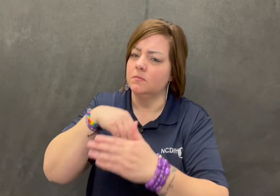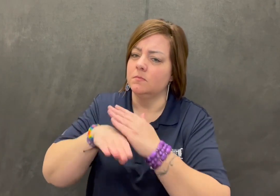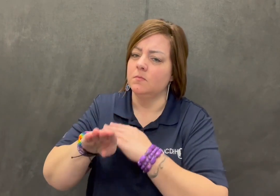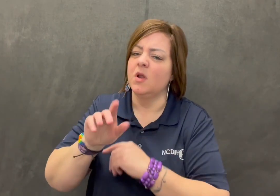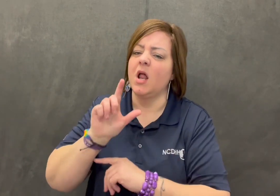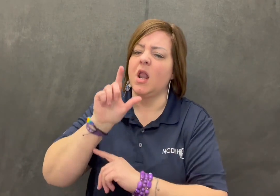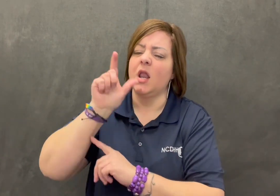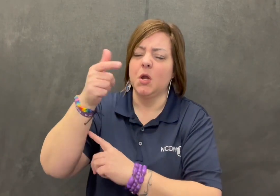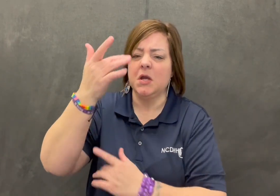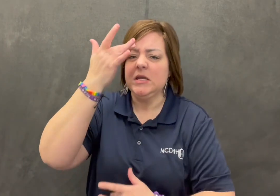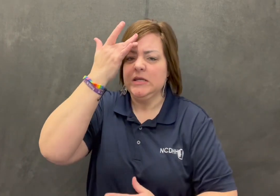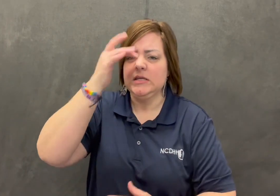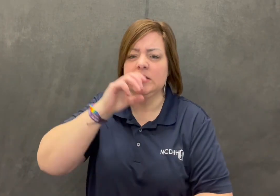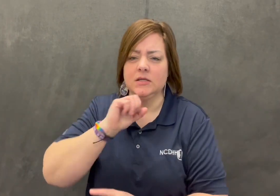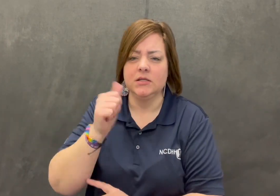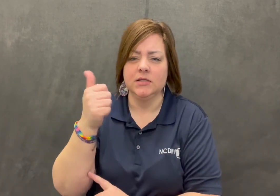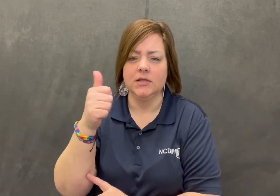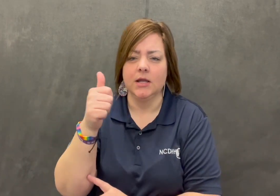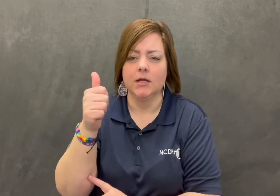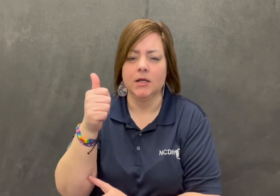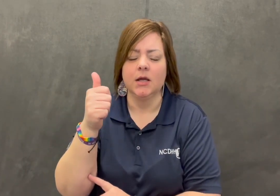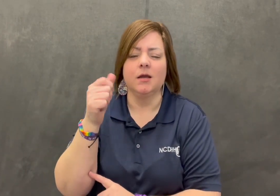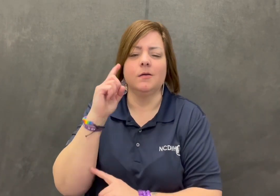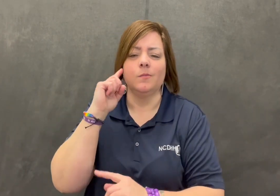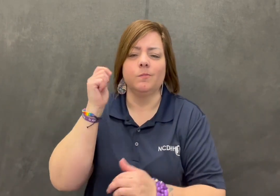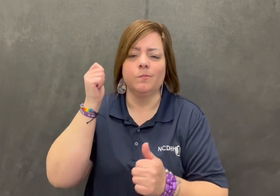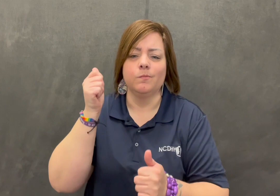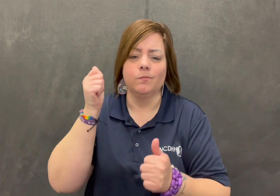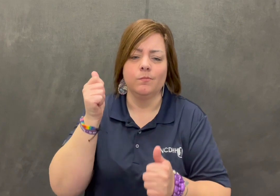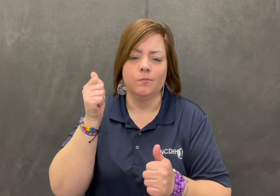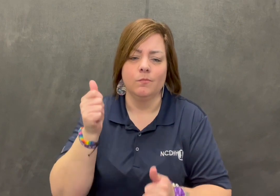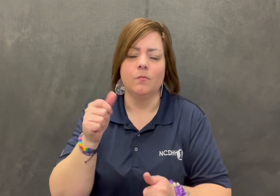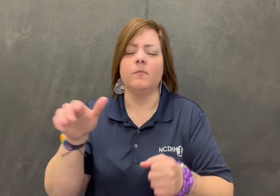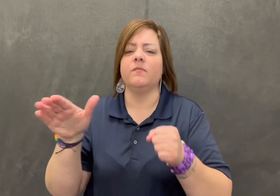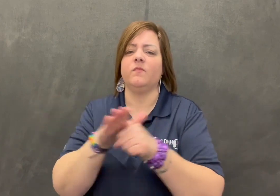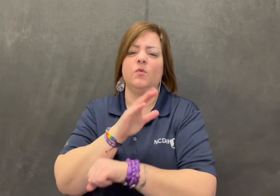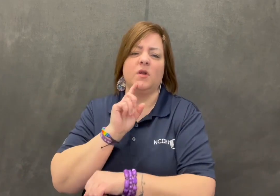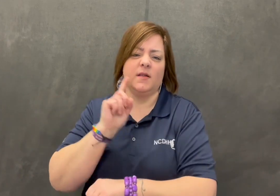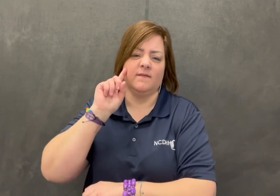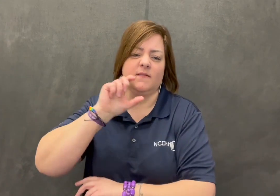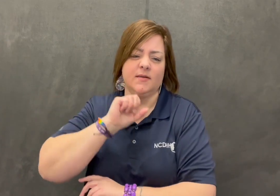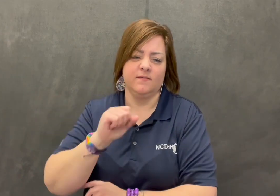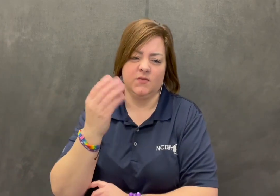Regina was born with the ability to hear and then at the age of 10 had an illness